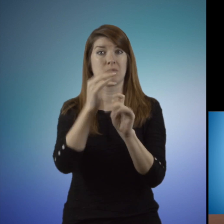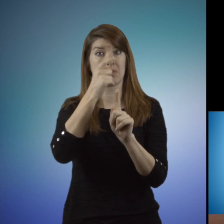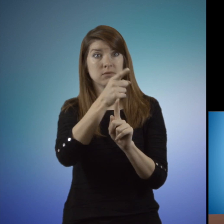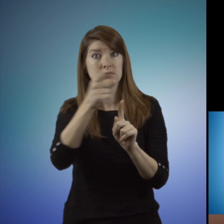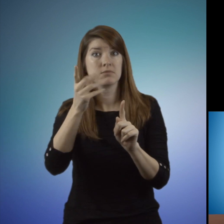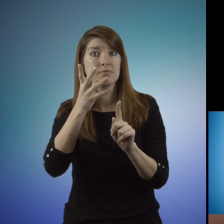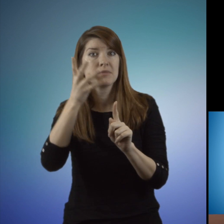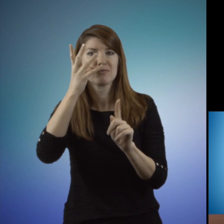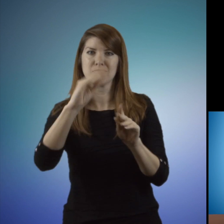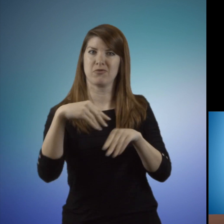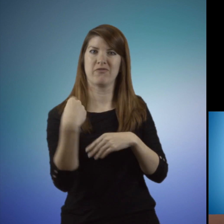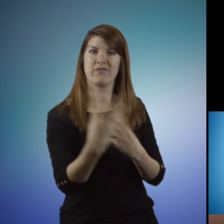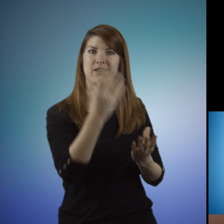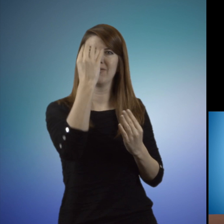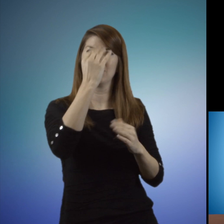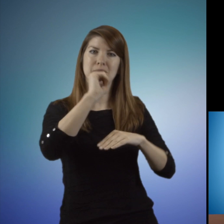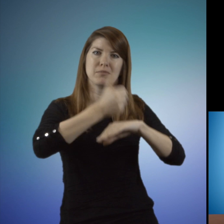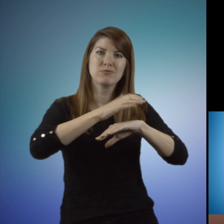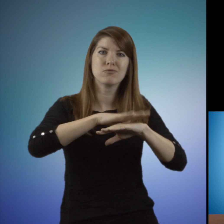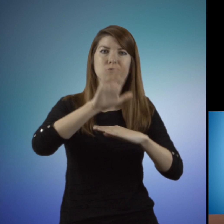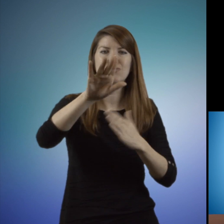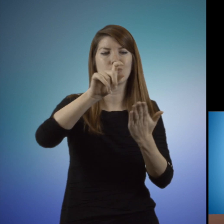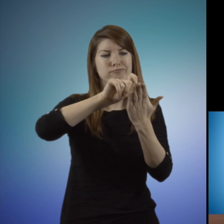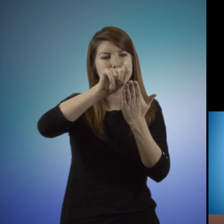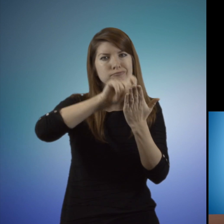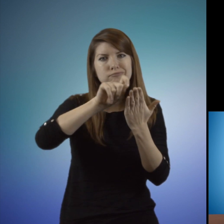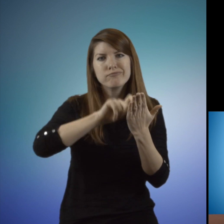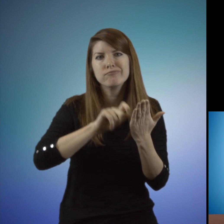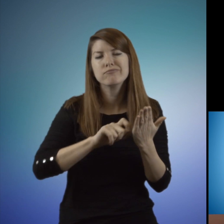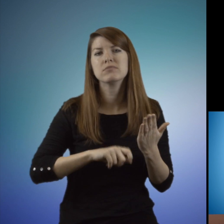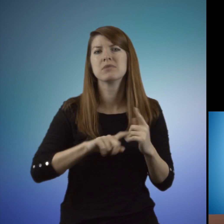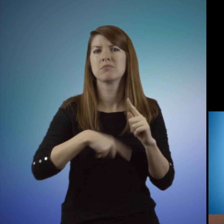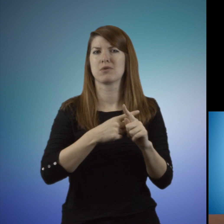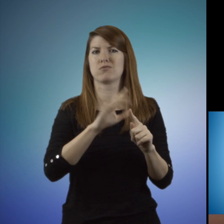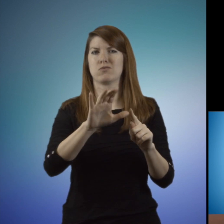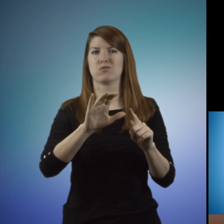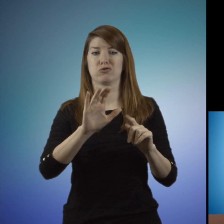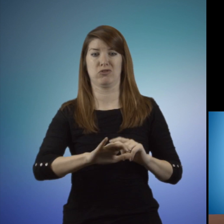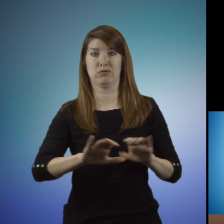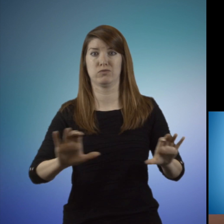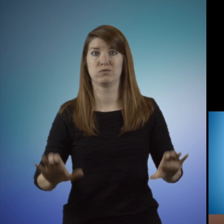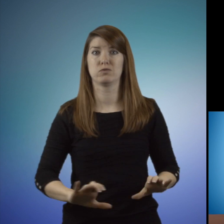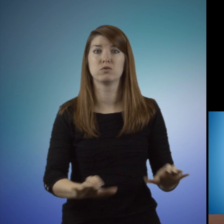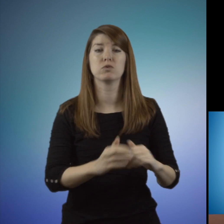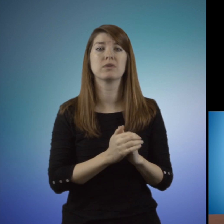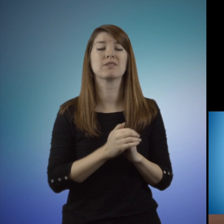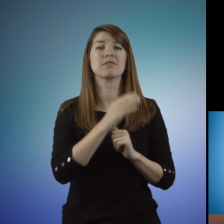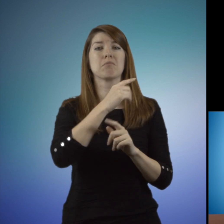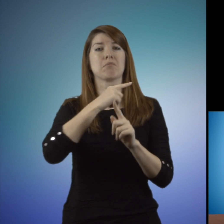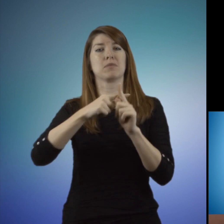and checklists about what your child is doing. And then any pre-academic information that is also involved in the assessment.